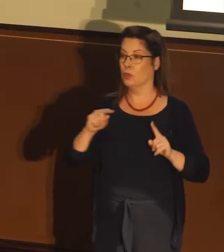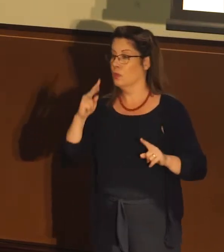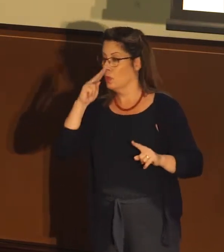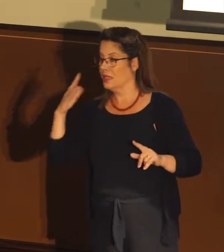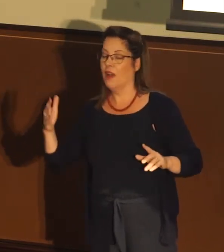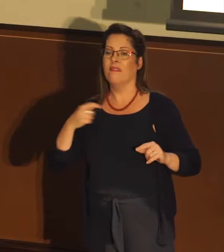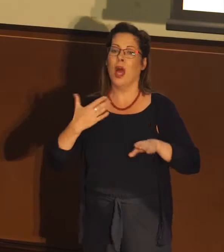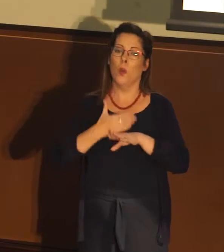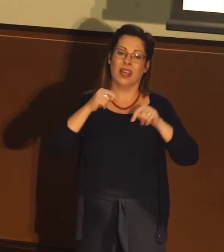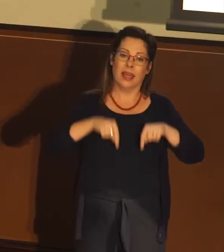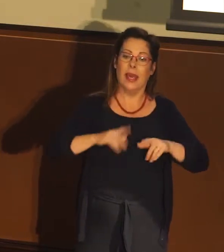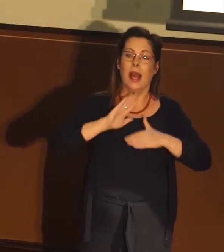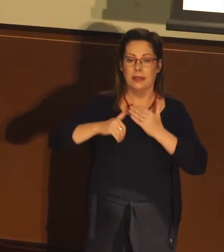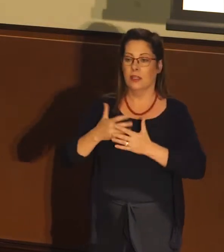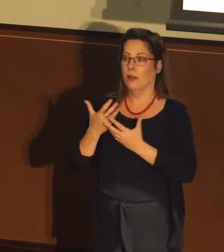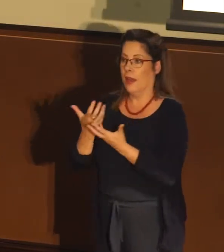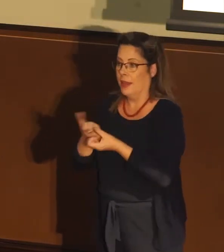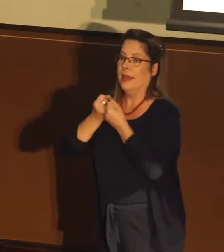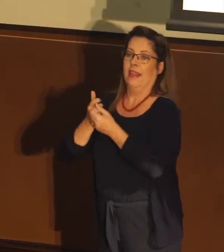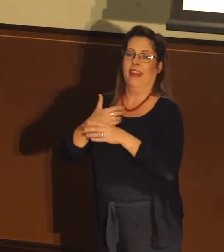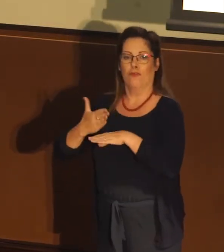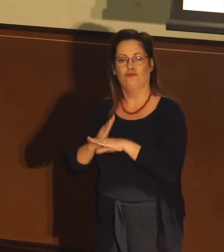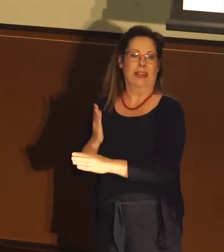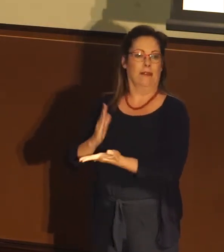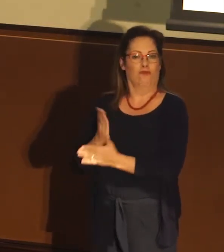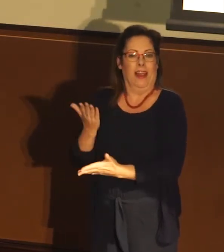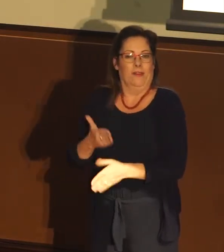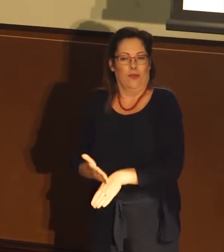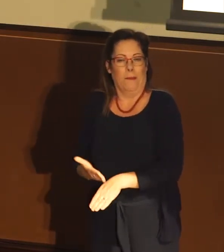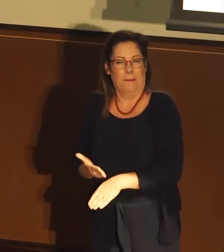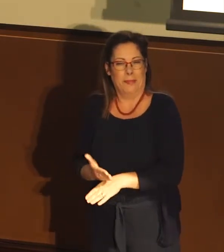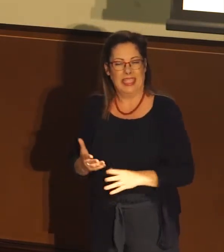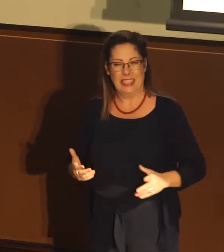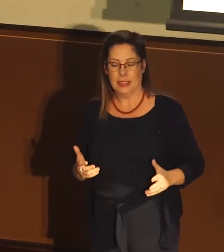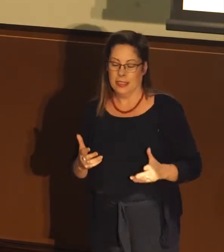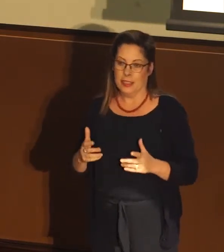And that to us is probably our biggest gap at the moment to try and get the younger workers to understand